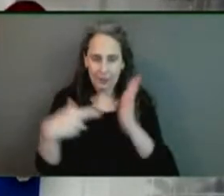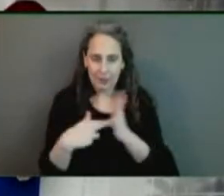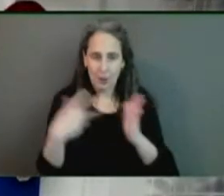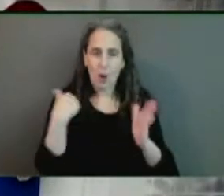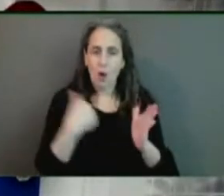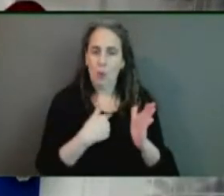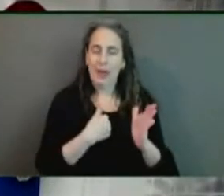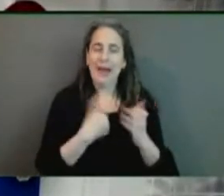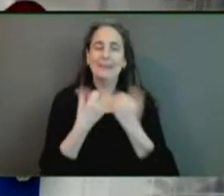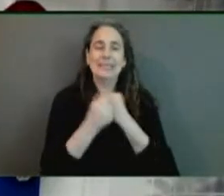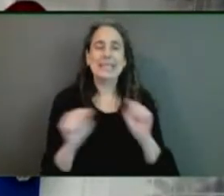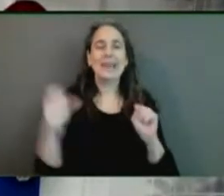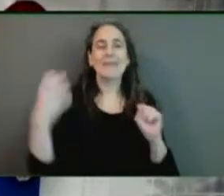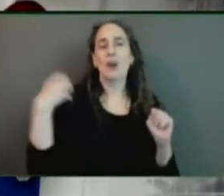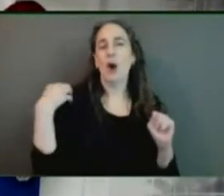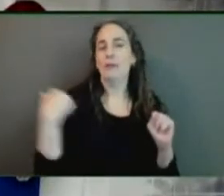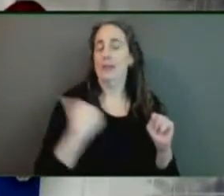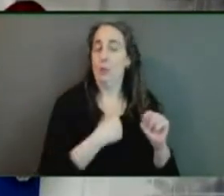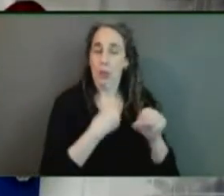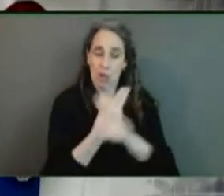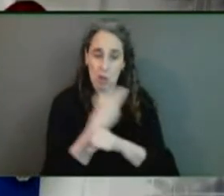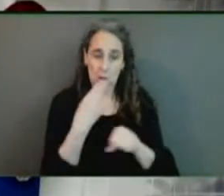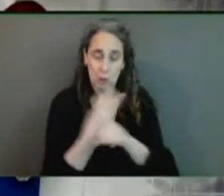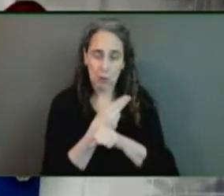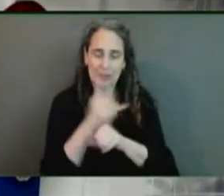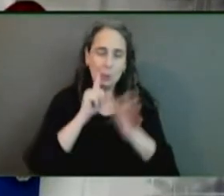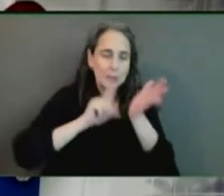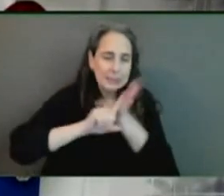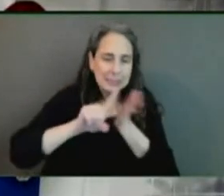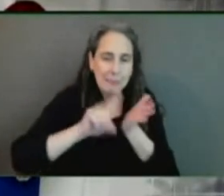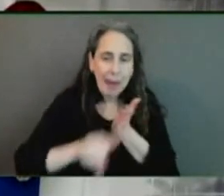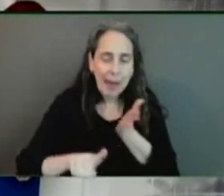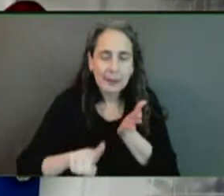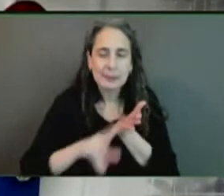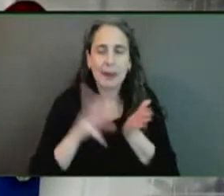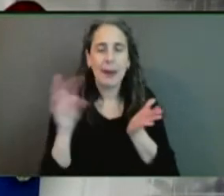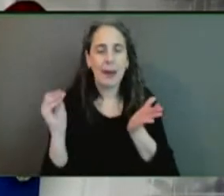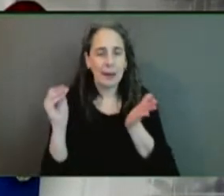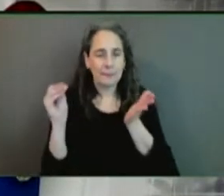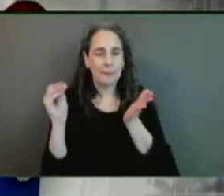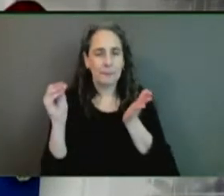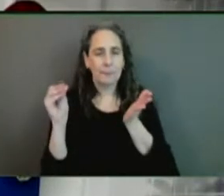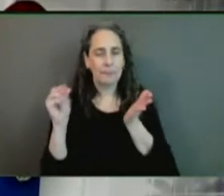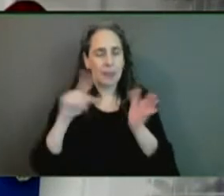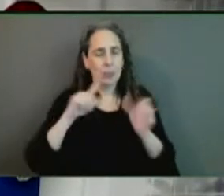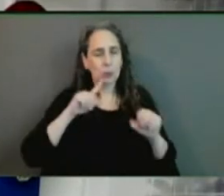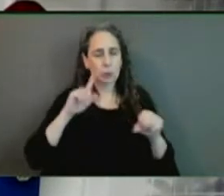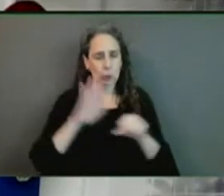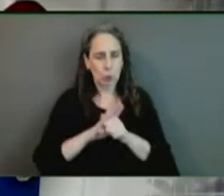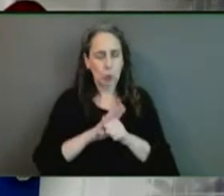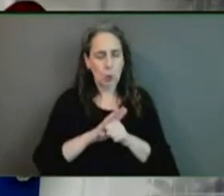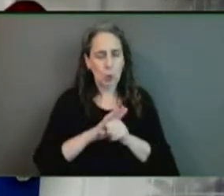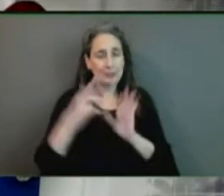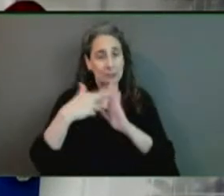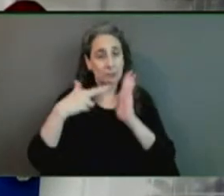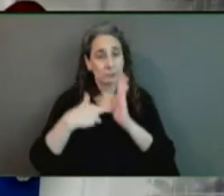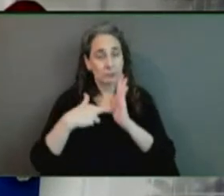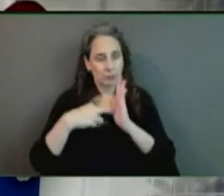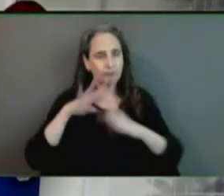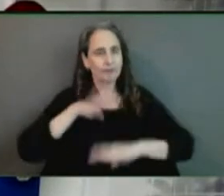compliant with all health guidelines. We have a safety officer that we work with that